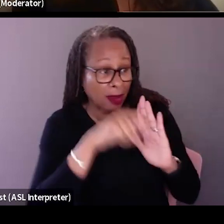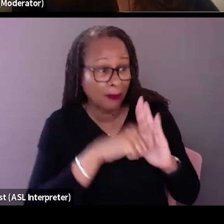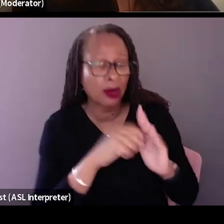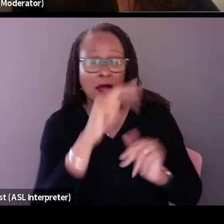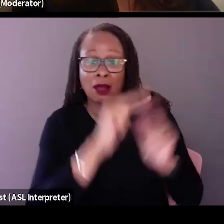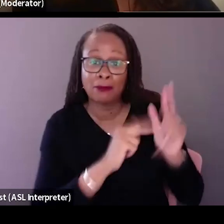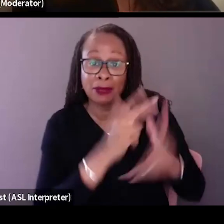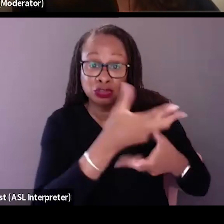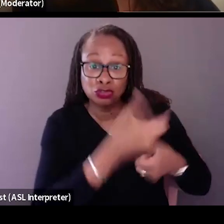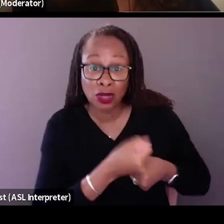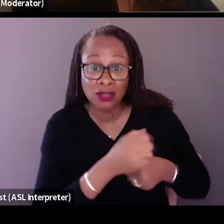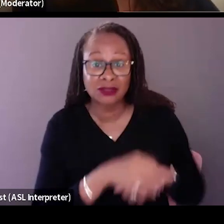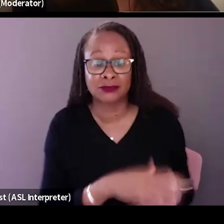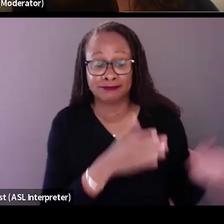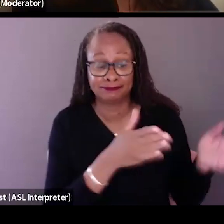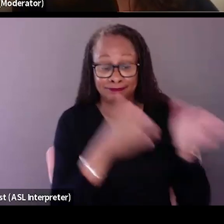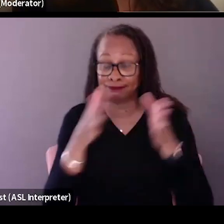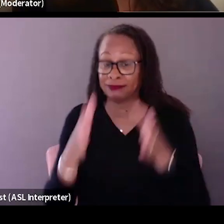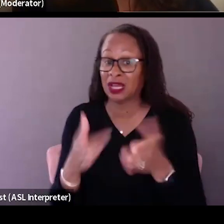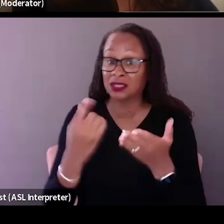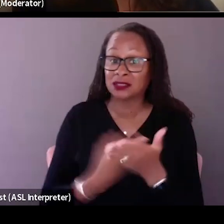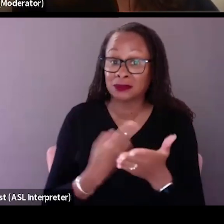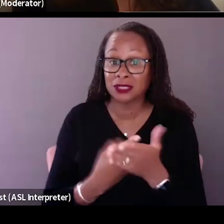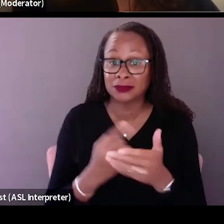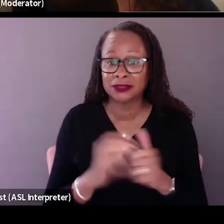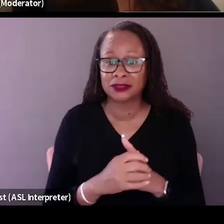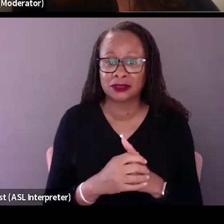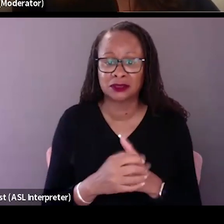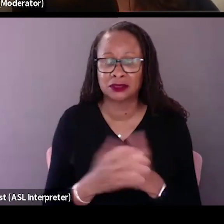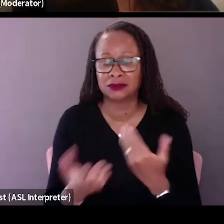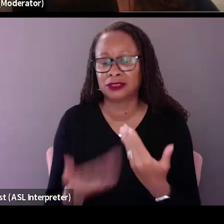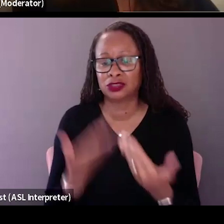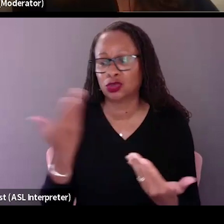Sometimes we find that it's almost more efficient